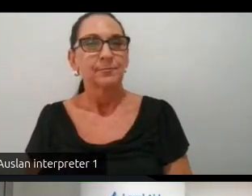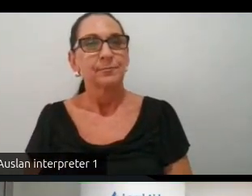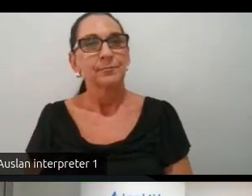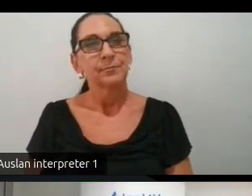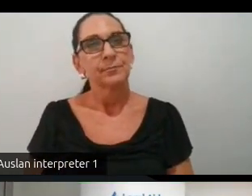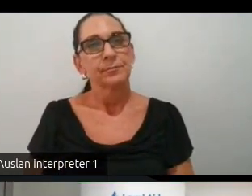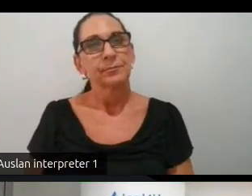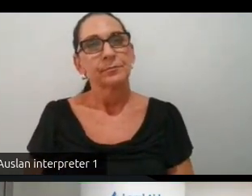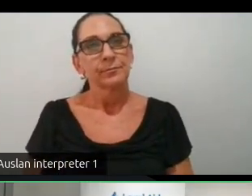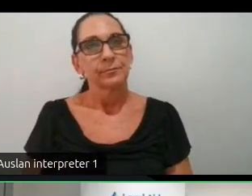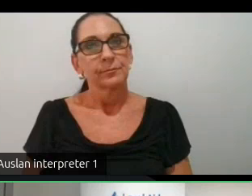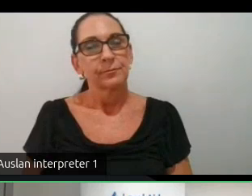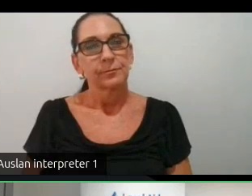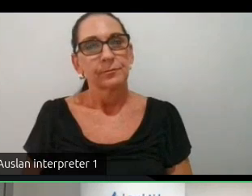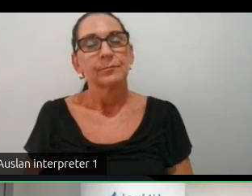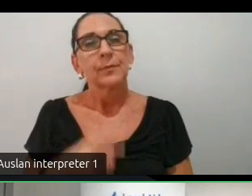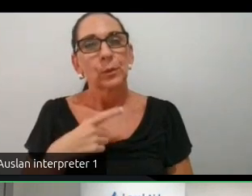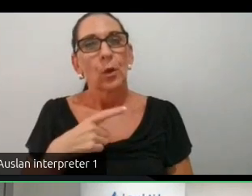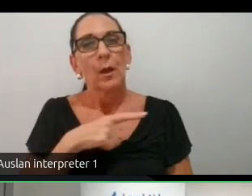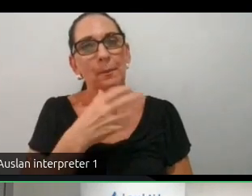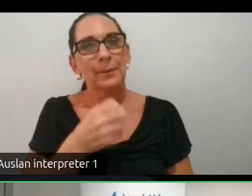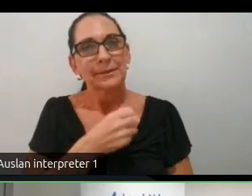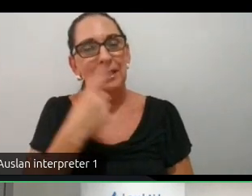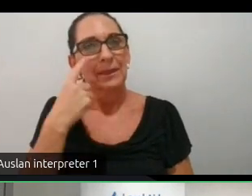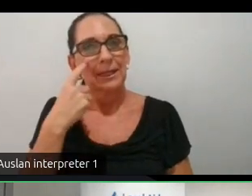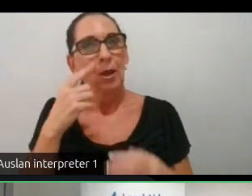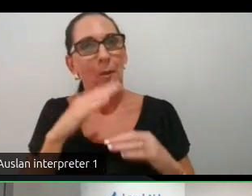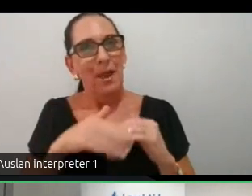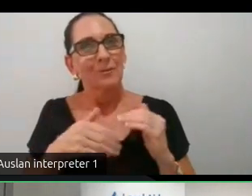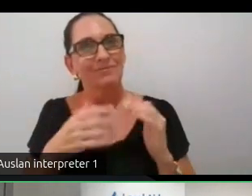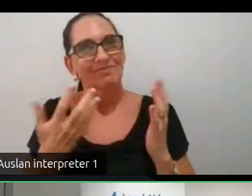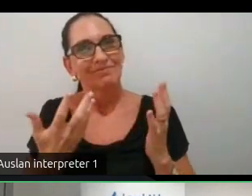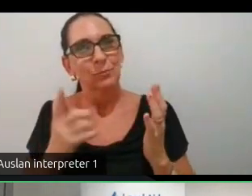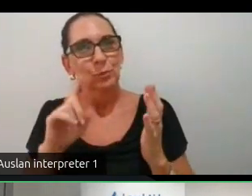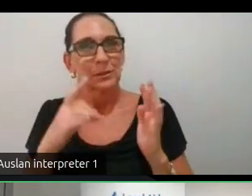right. And I think that's another really important part of it. Yeah, that's right. If if you gave me